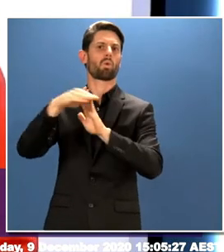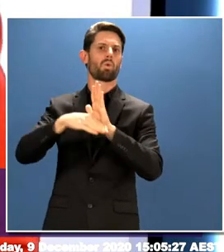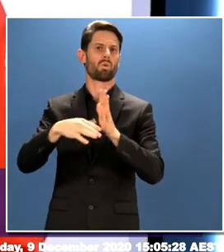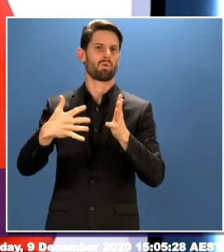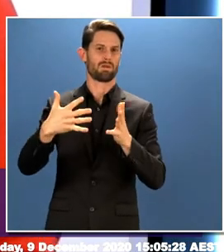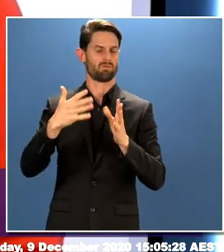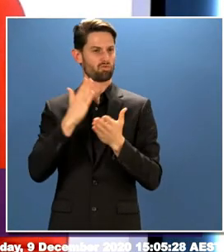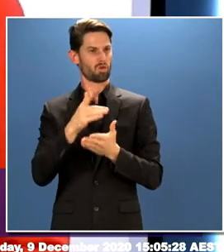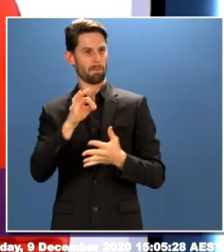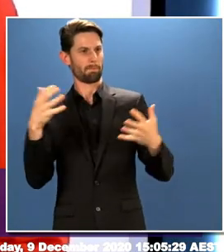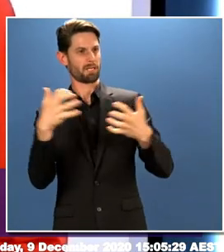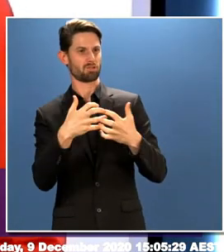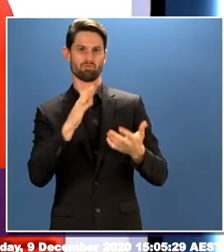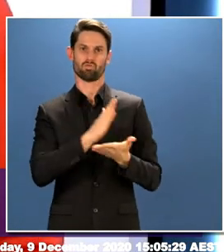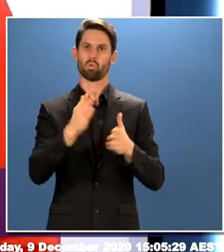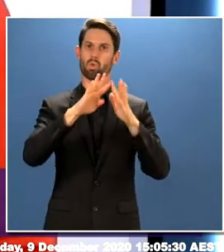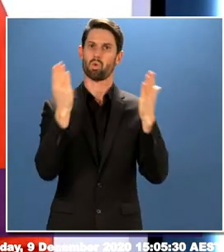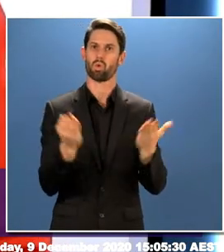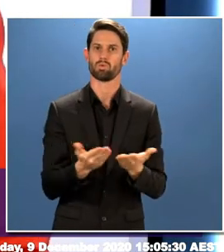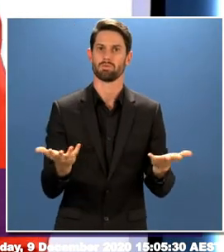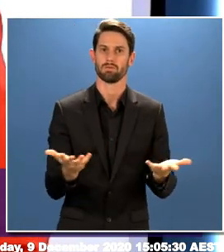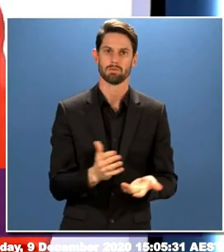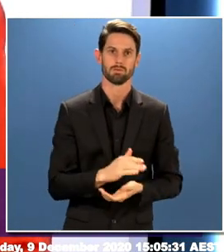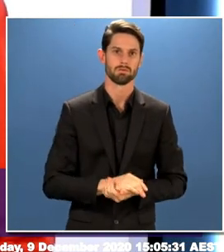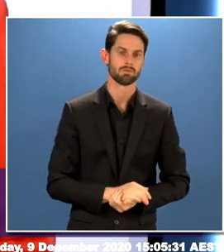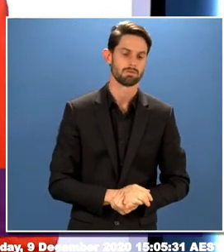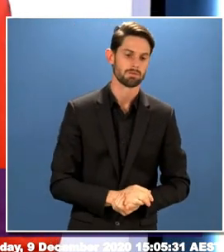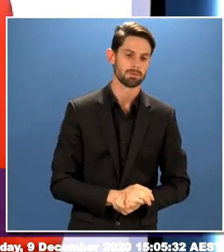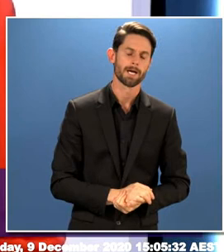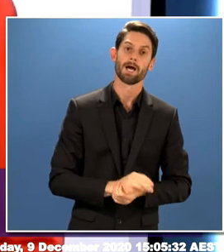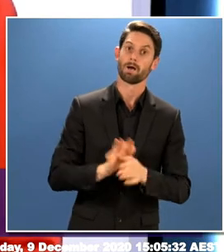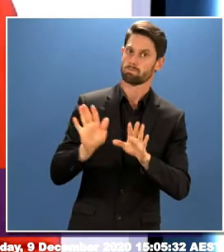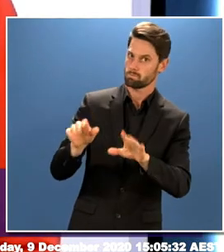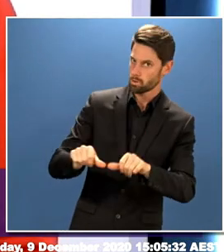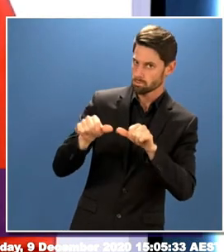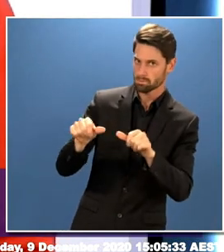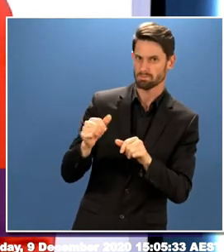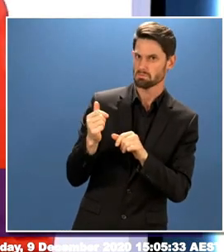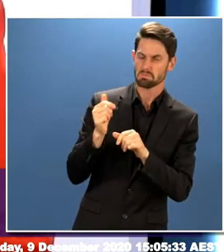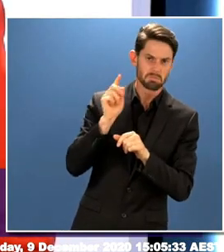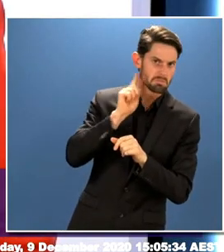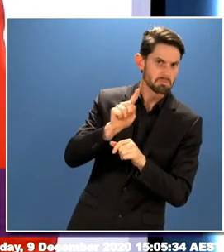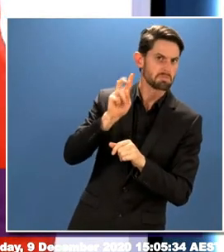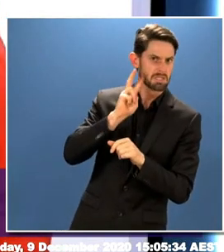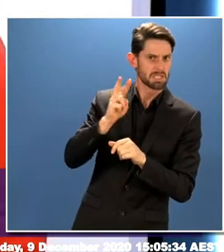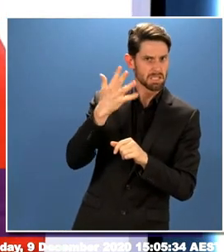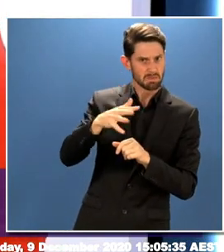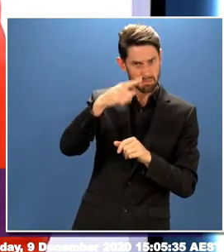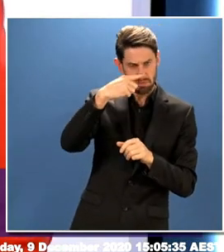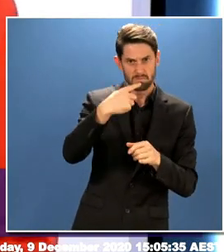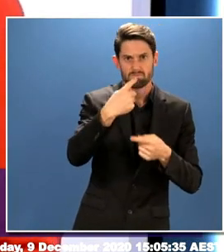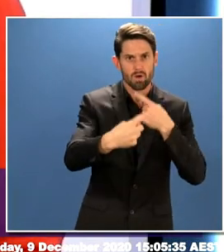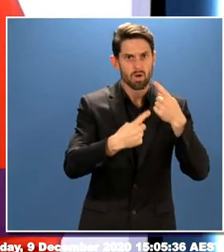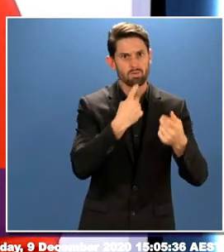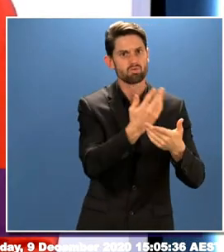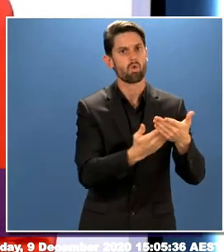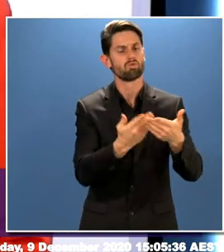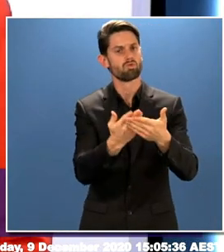So earlier this week we heard some evidence to try to connect the situation